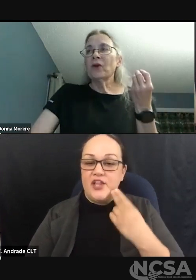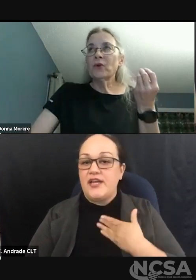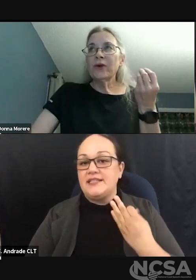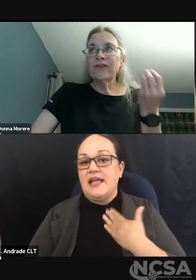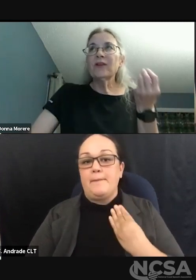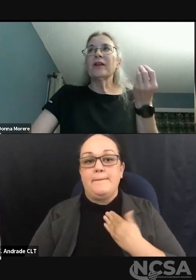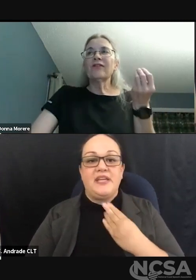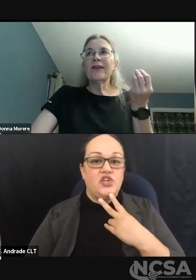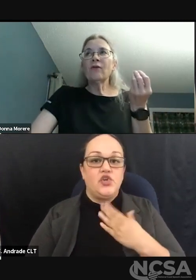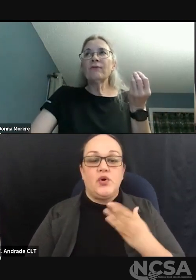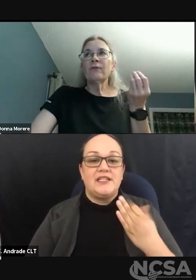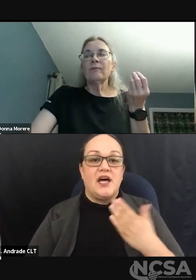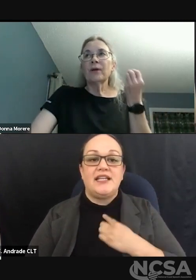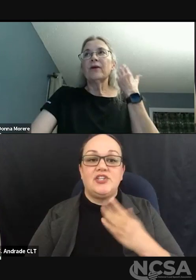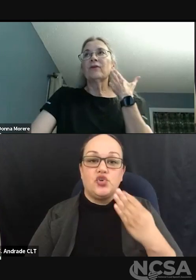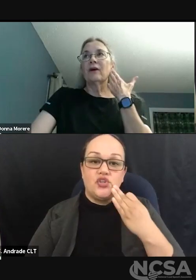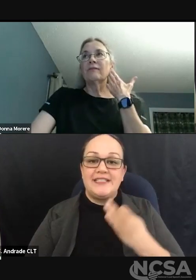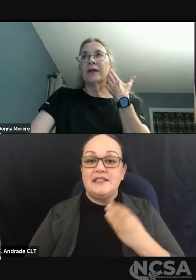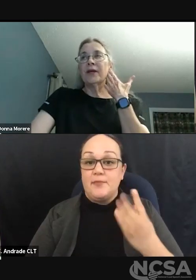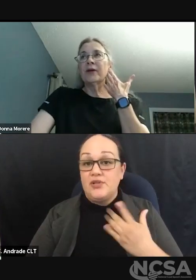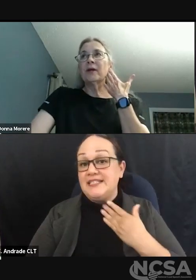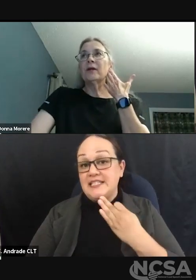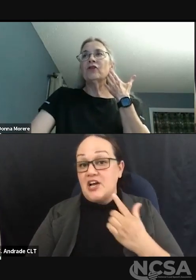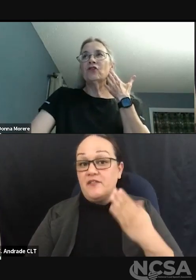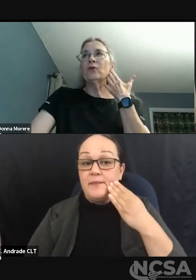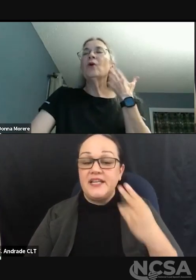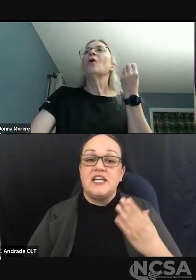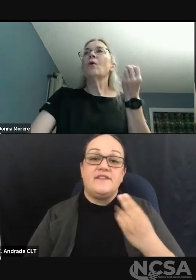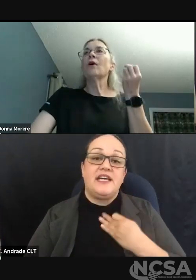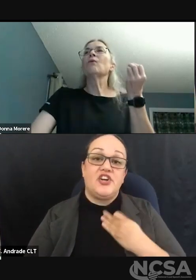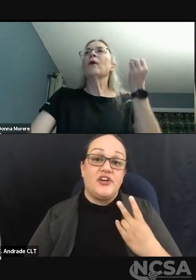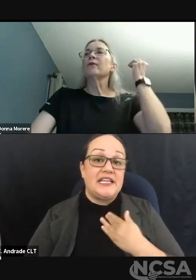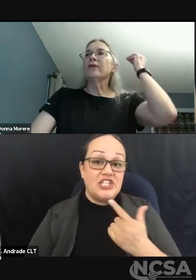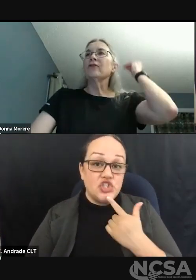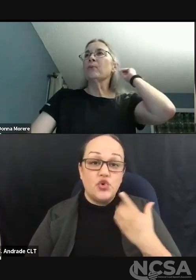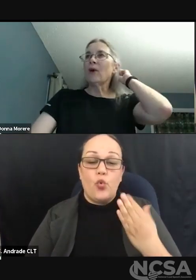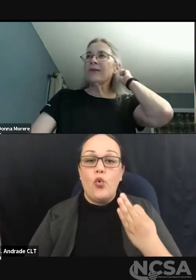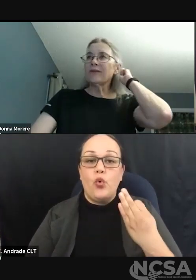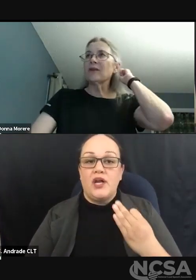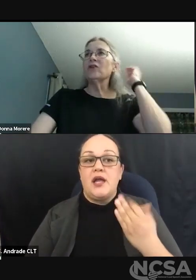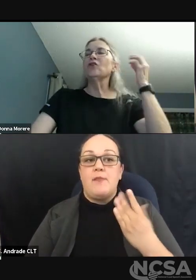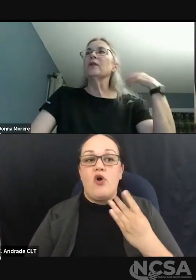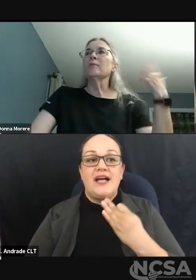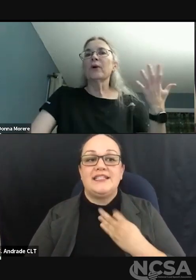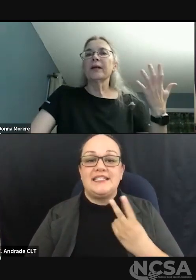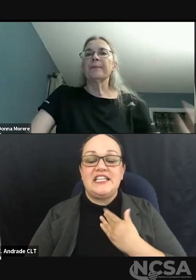auditory signal itself because of a hearing issue, or whether it's a processing issue in the brain.